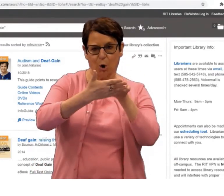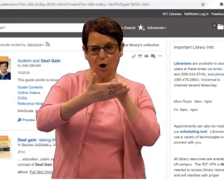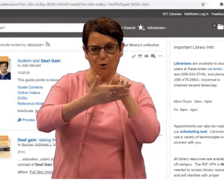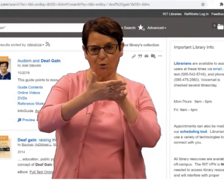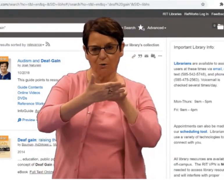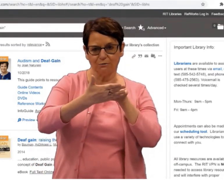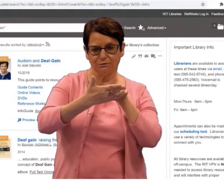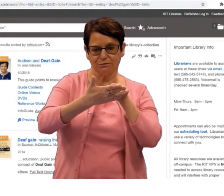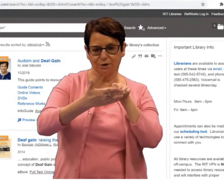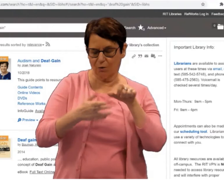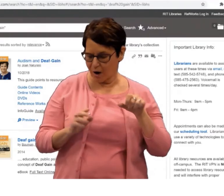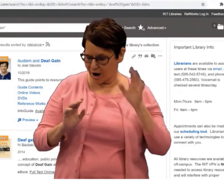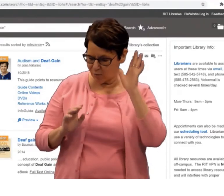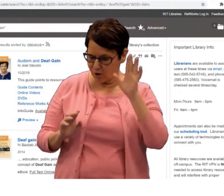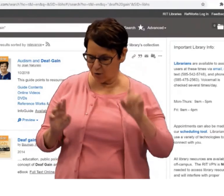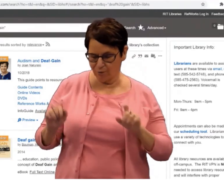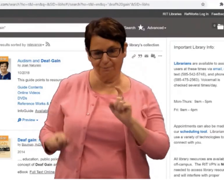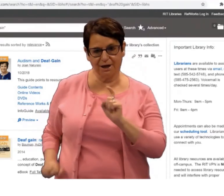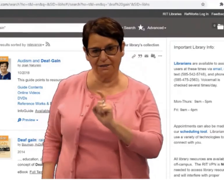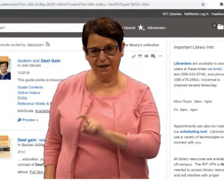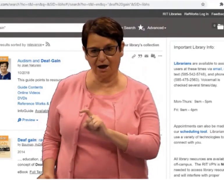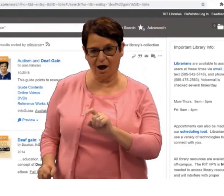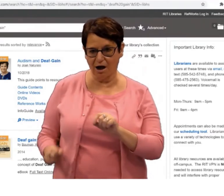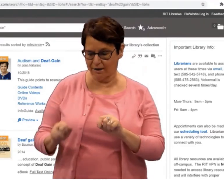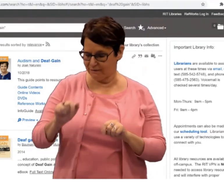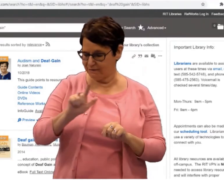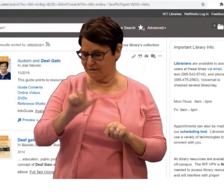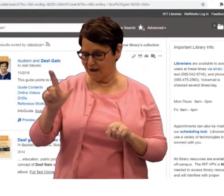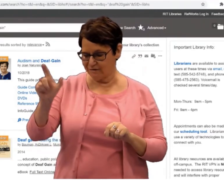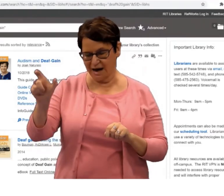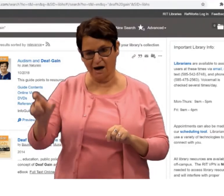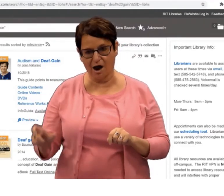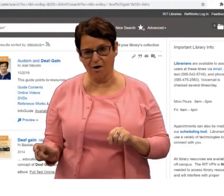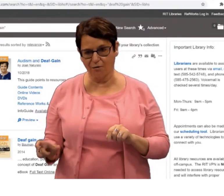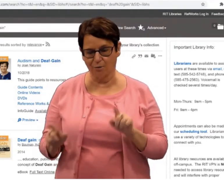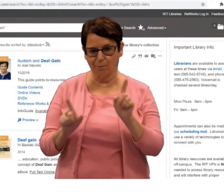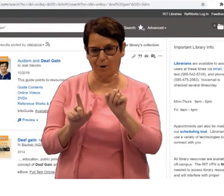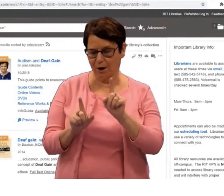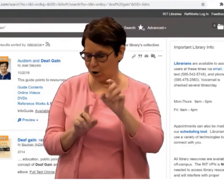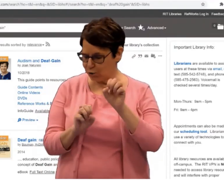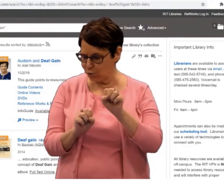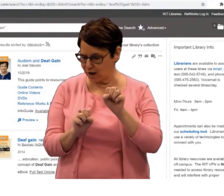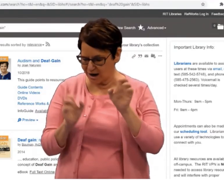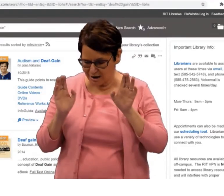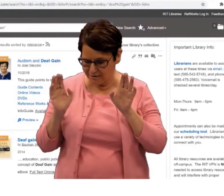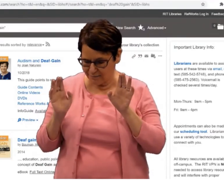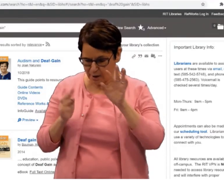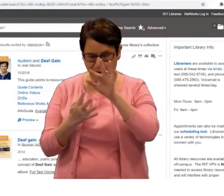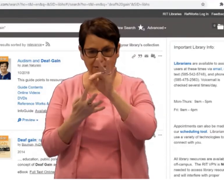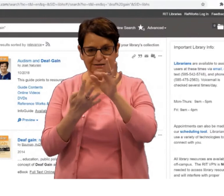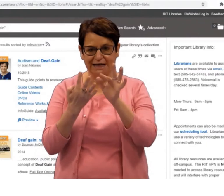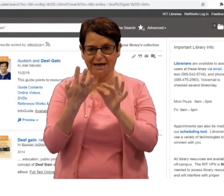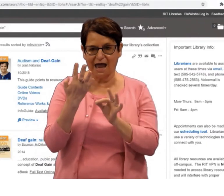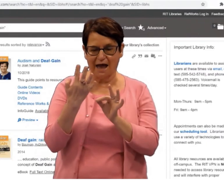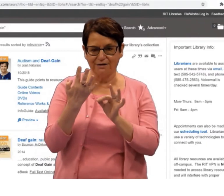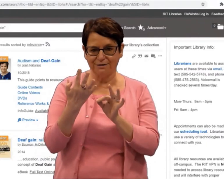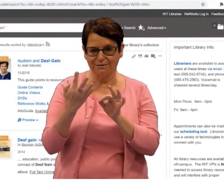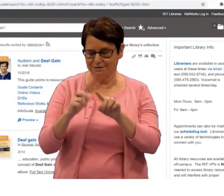I'm interested in articles. I will click on Articles in the left column.